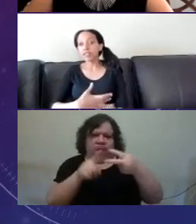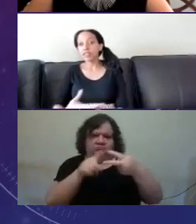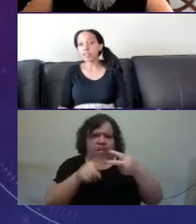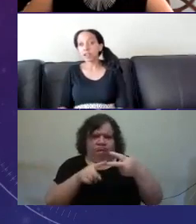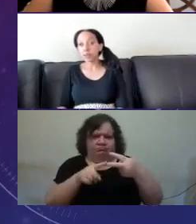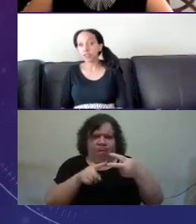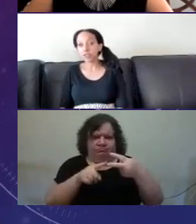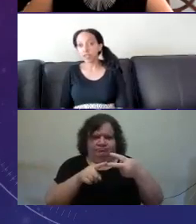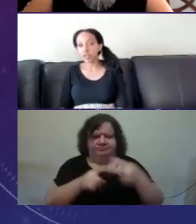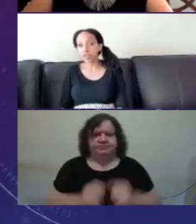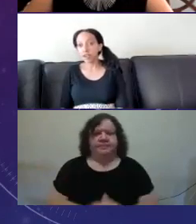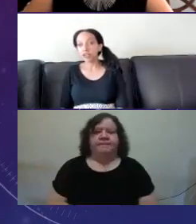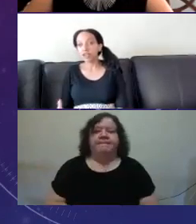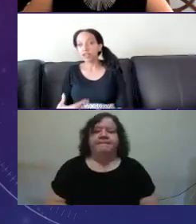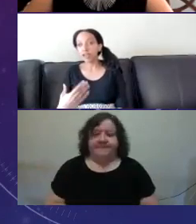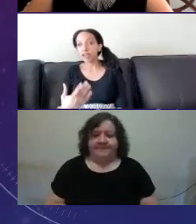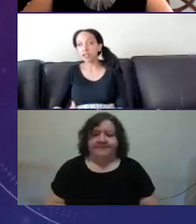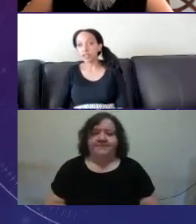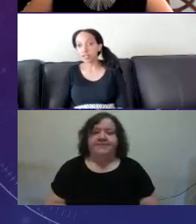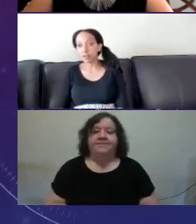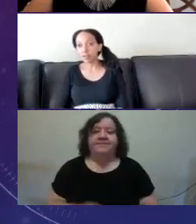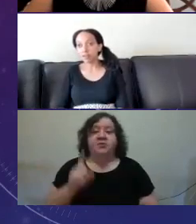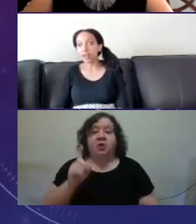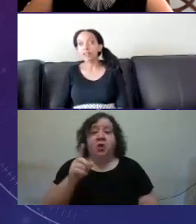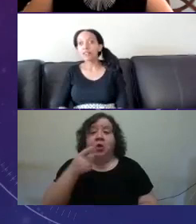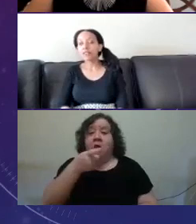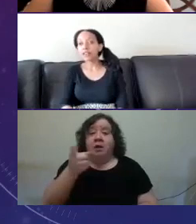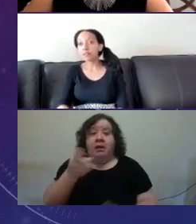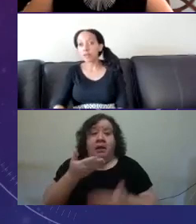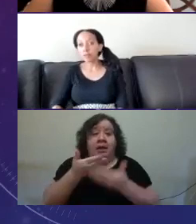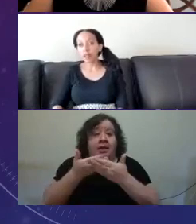send their question in so then I can address them so if other people have